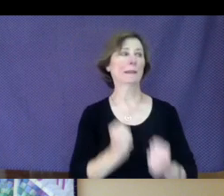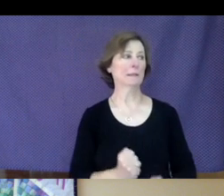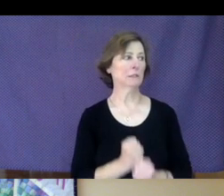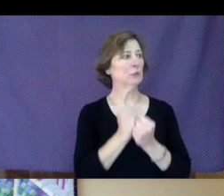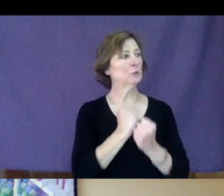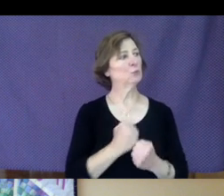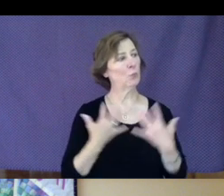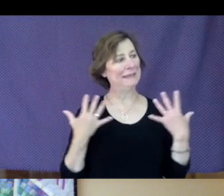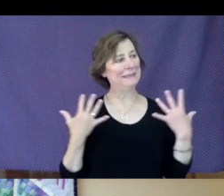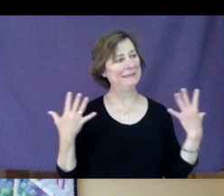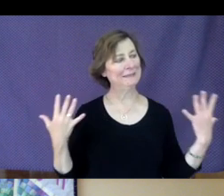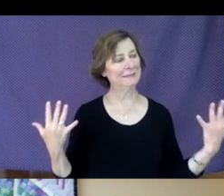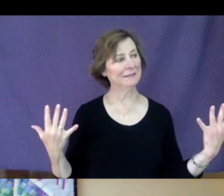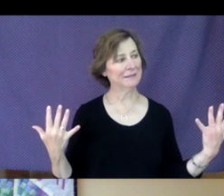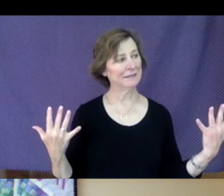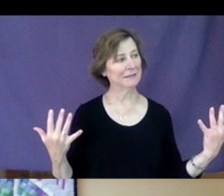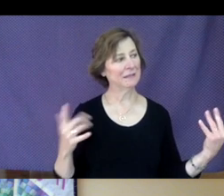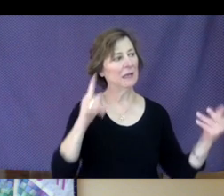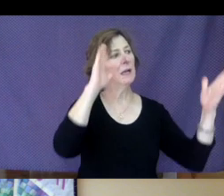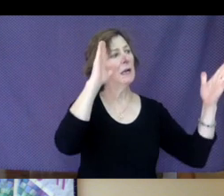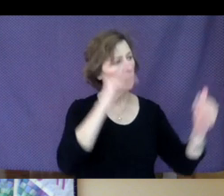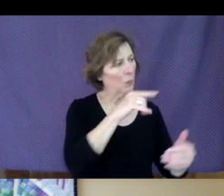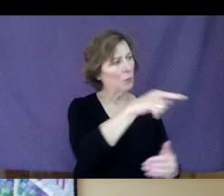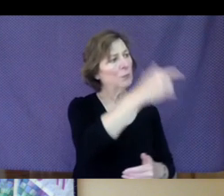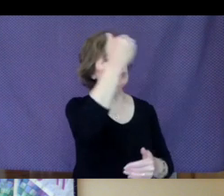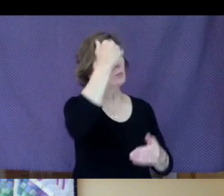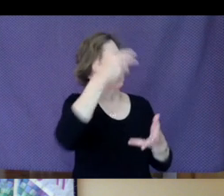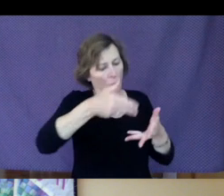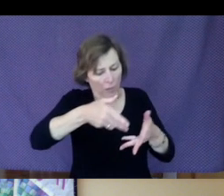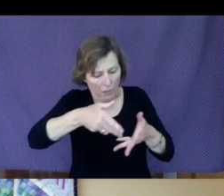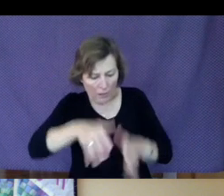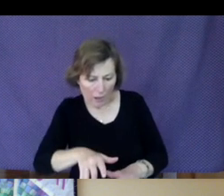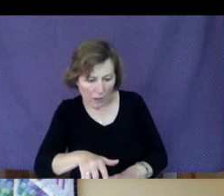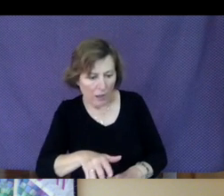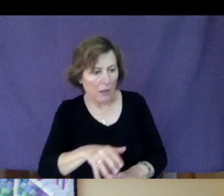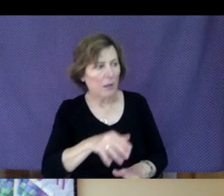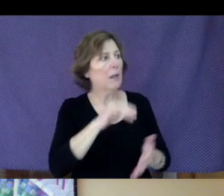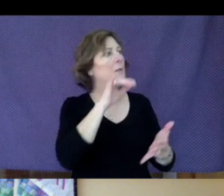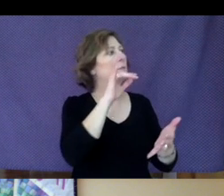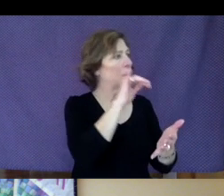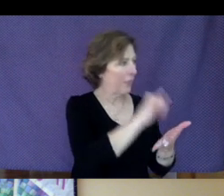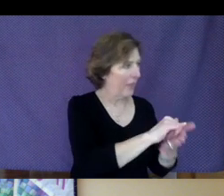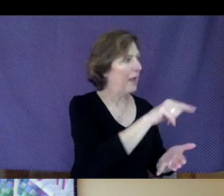I hope you know loss so that you are grateful for those who are with you now